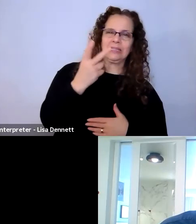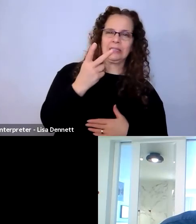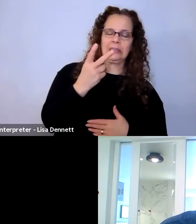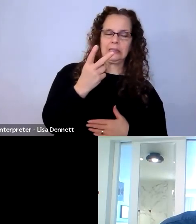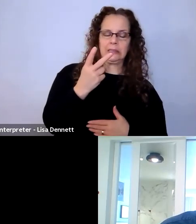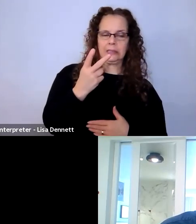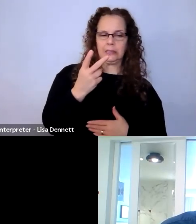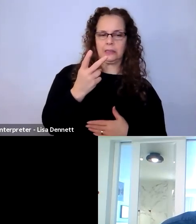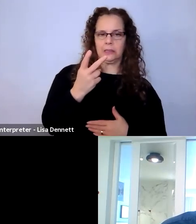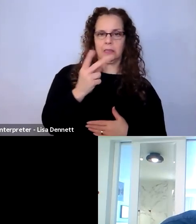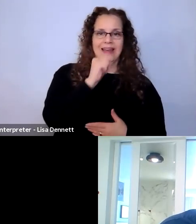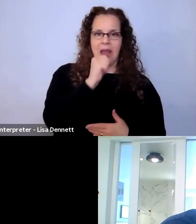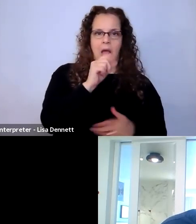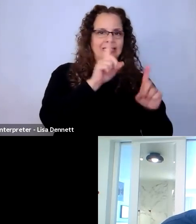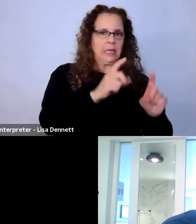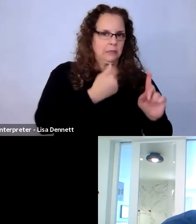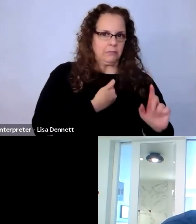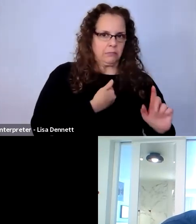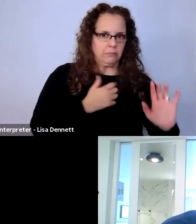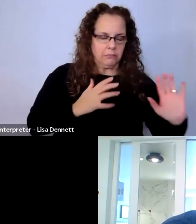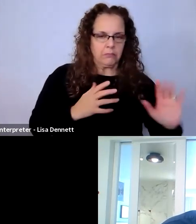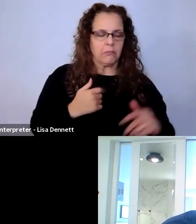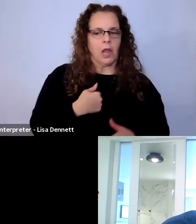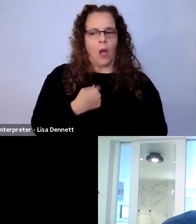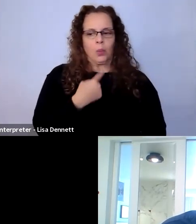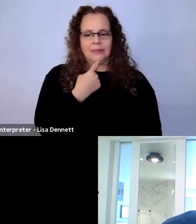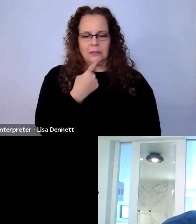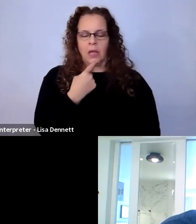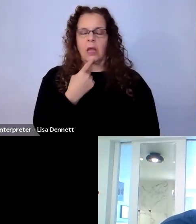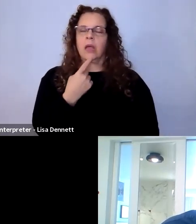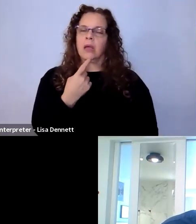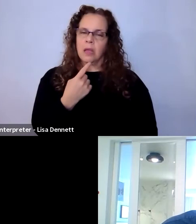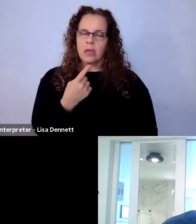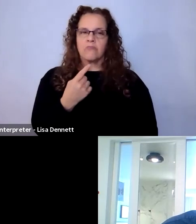actually testing ourselves i'd certainly say that a lot of the E learning.